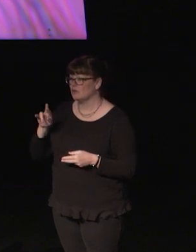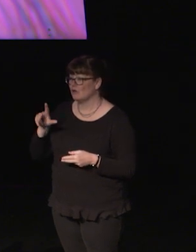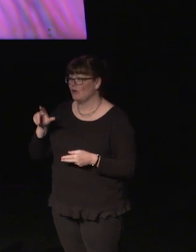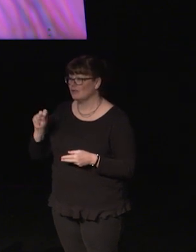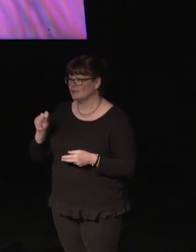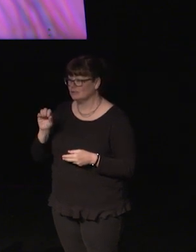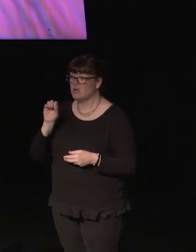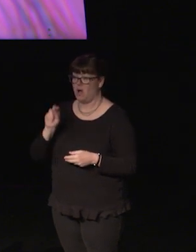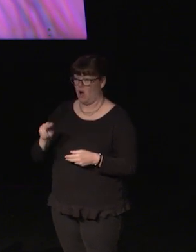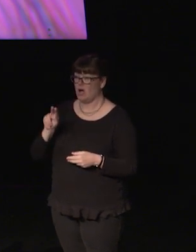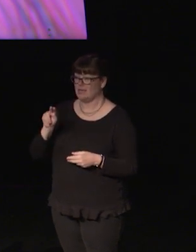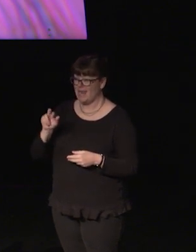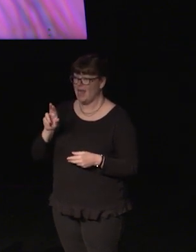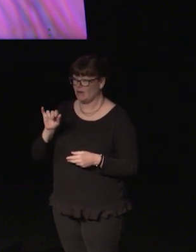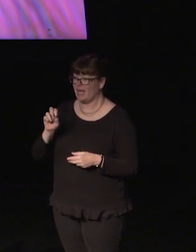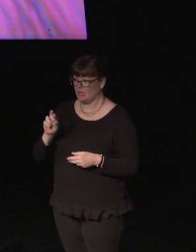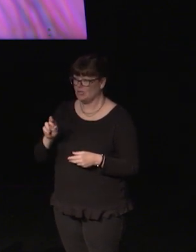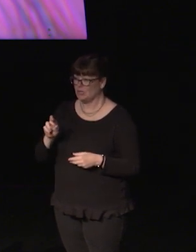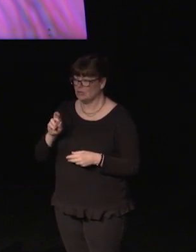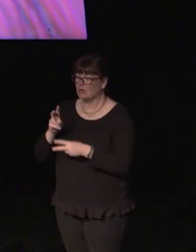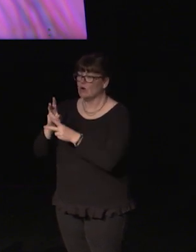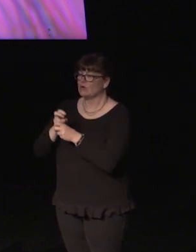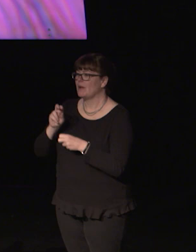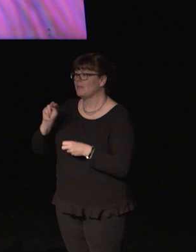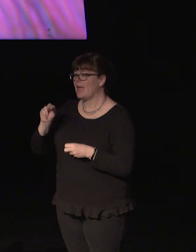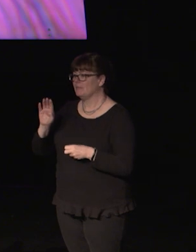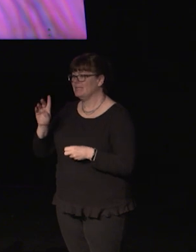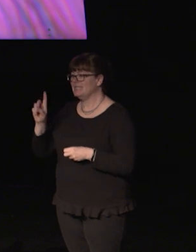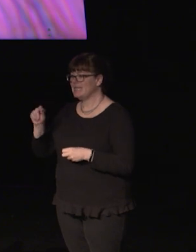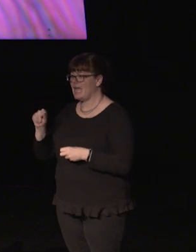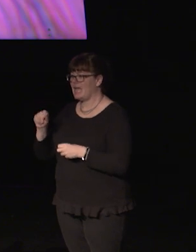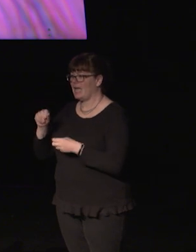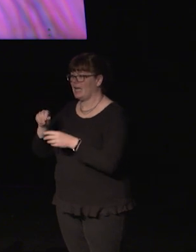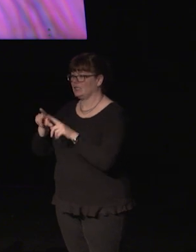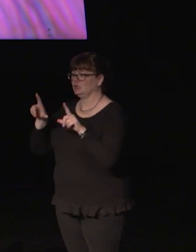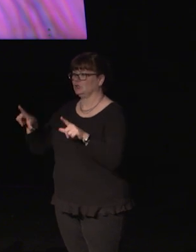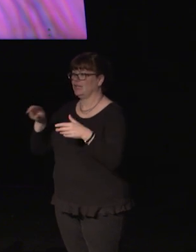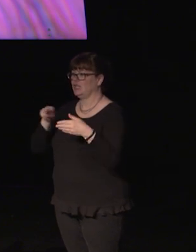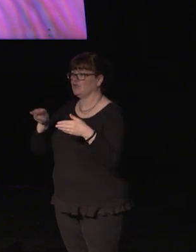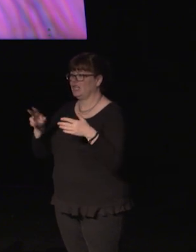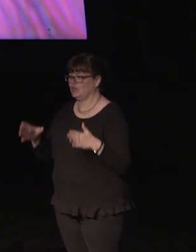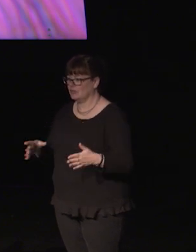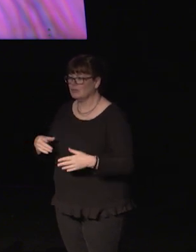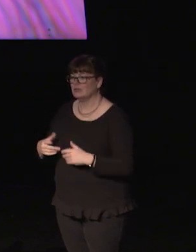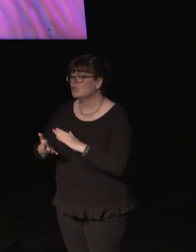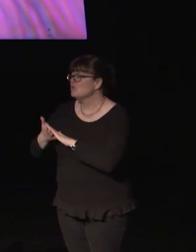or grab a free copy of NVDA, the screen reader. You can run any screen reader